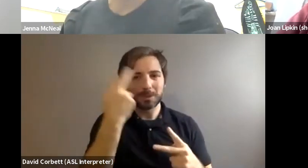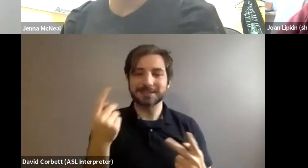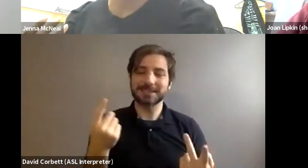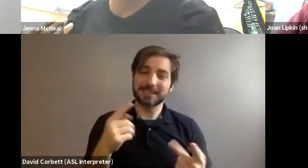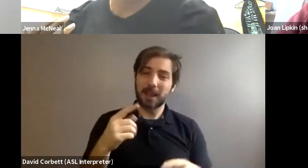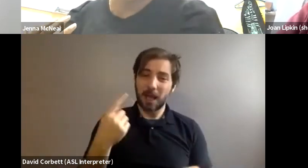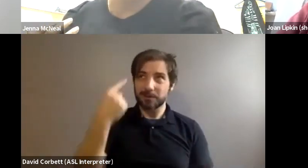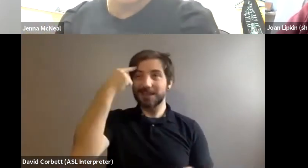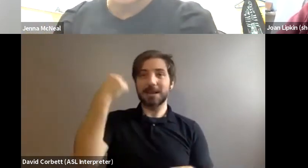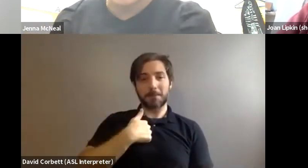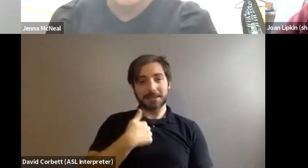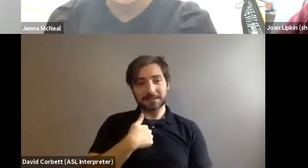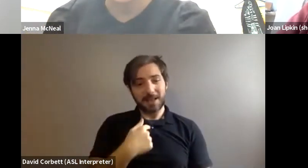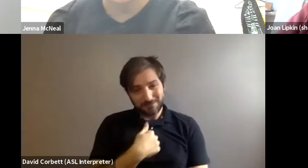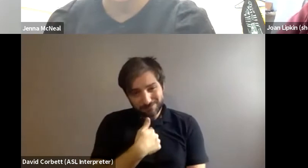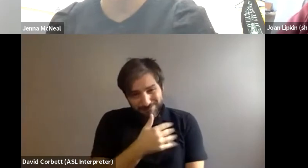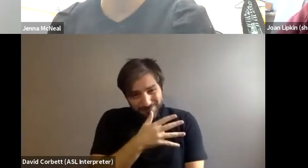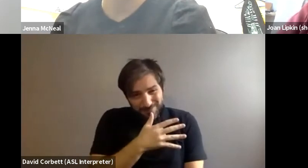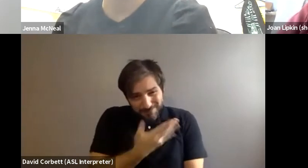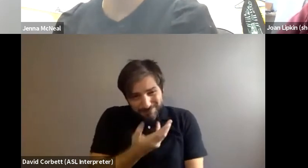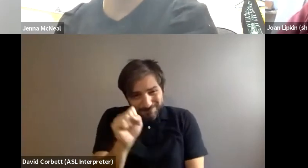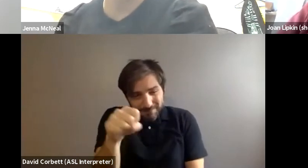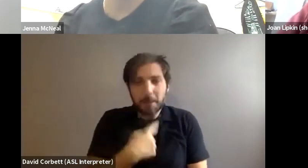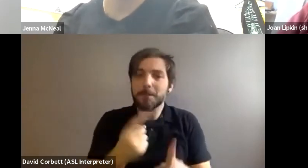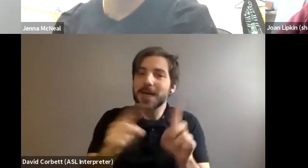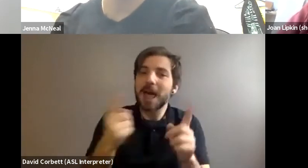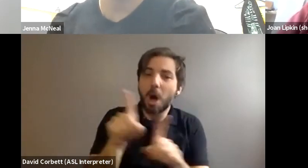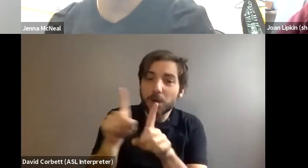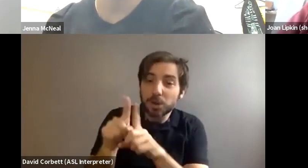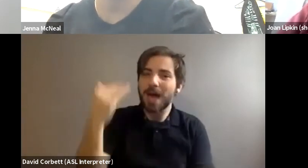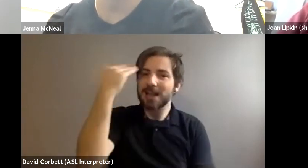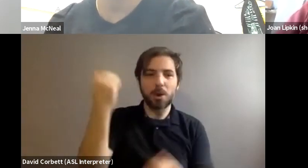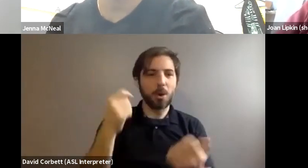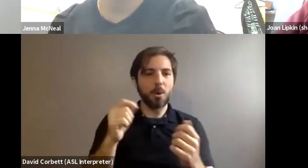i knew what the audience needed i i worked directly with the front line staff so i'm